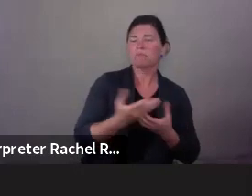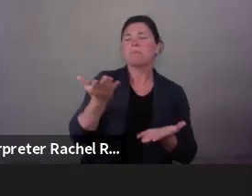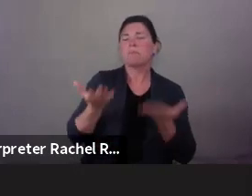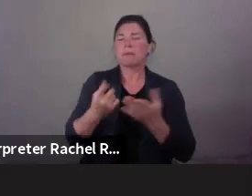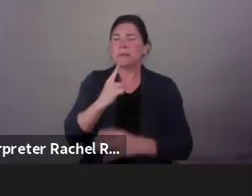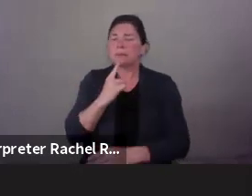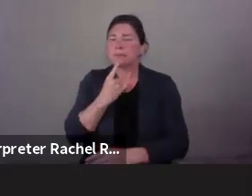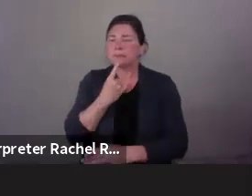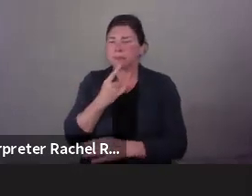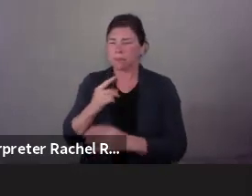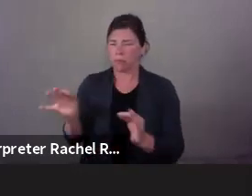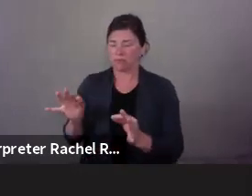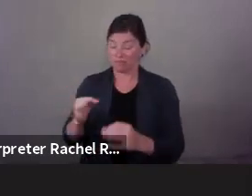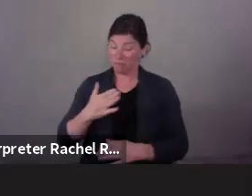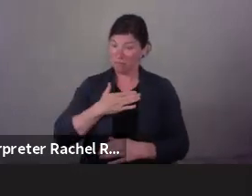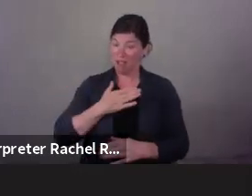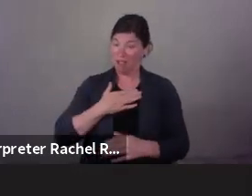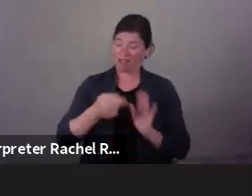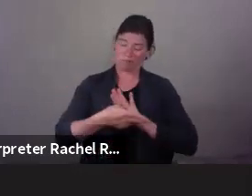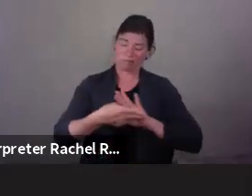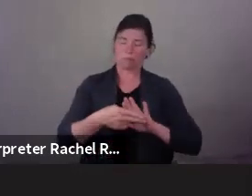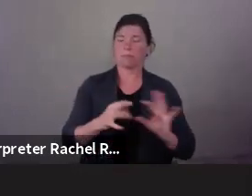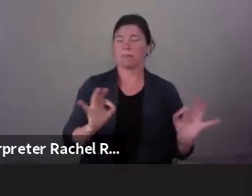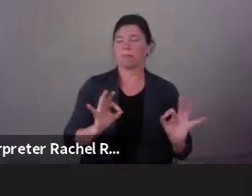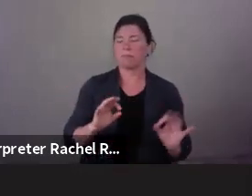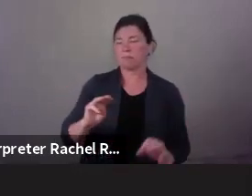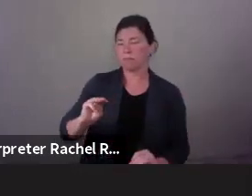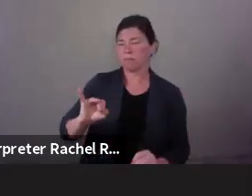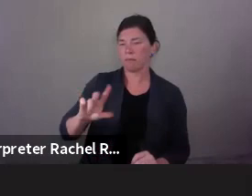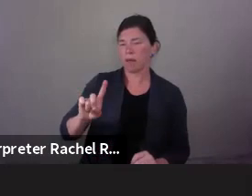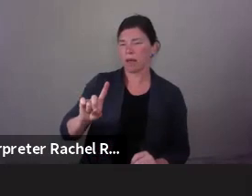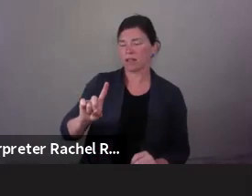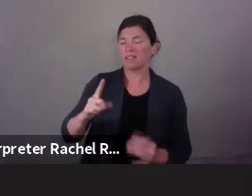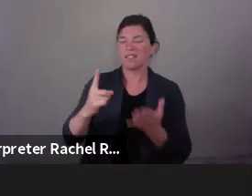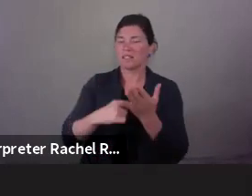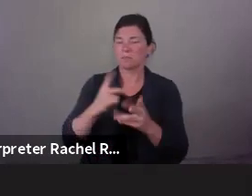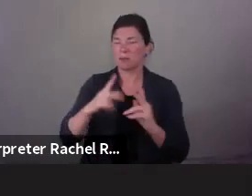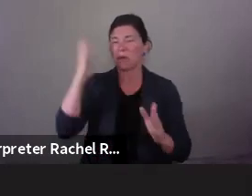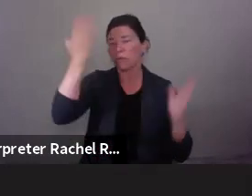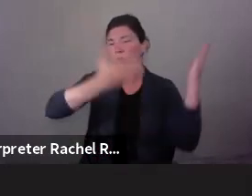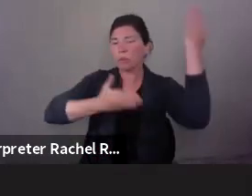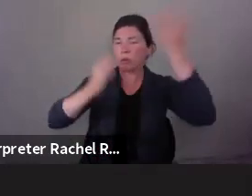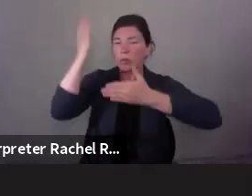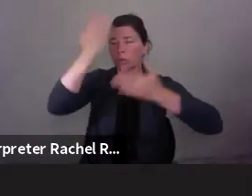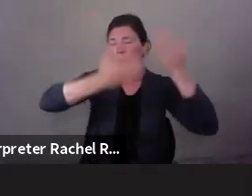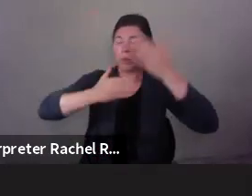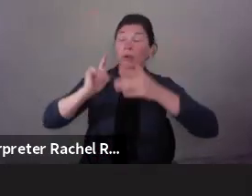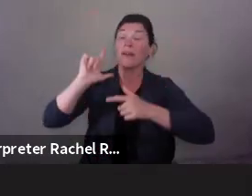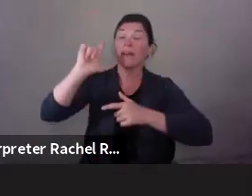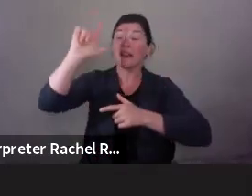Achilles tendon. Autism can be different. It can be mild or severe. In